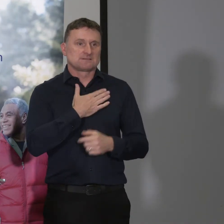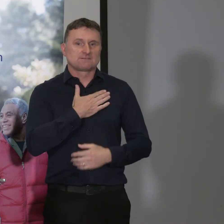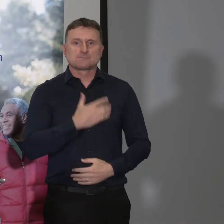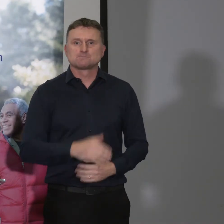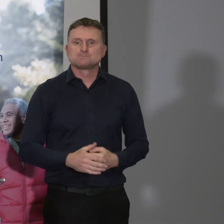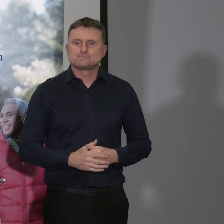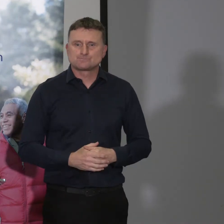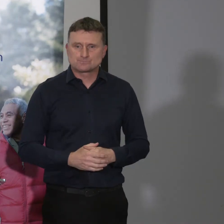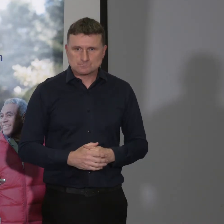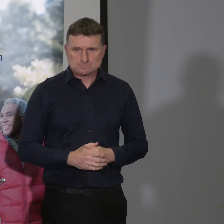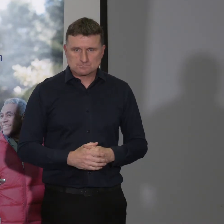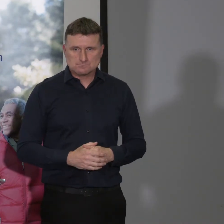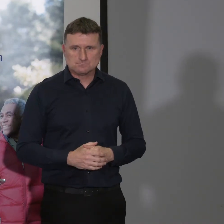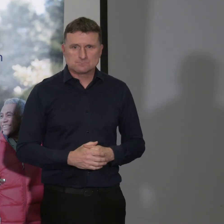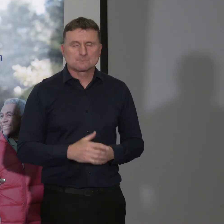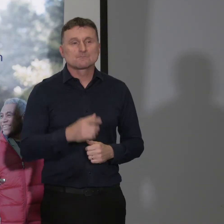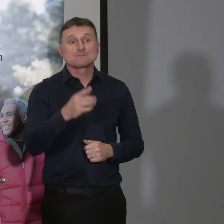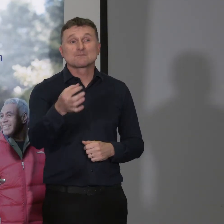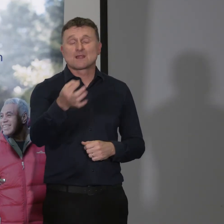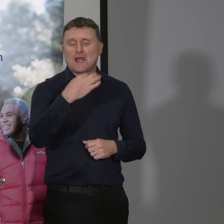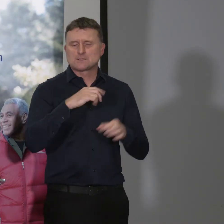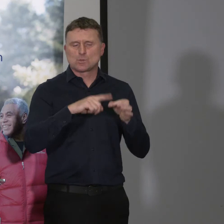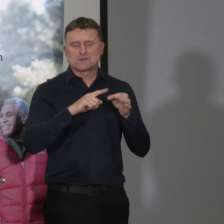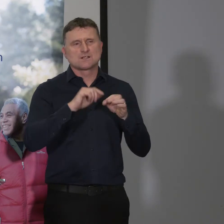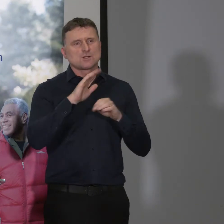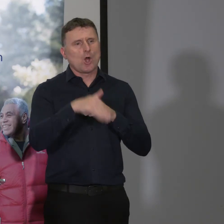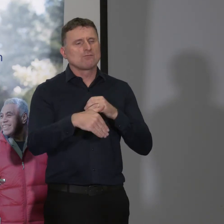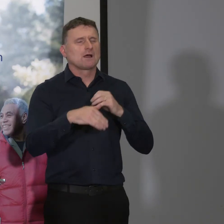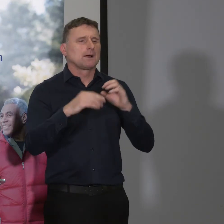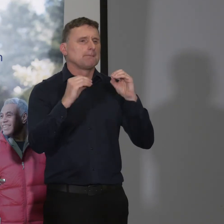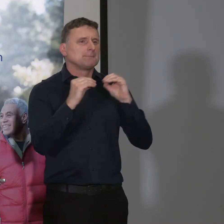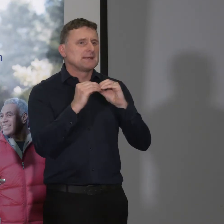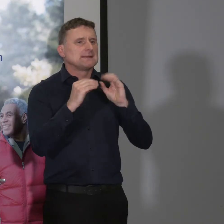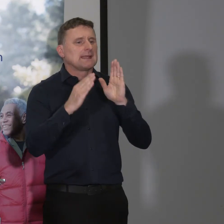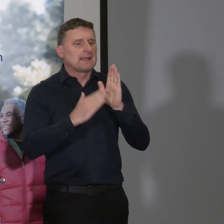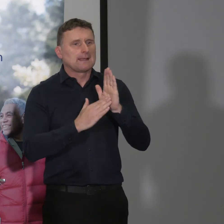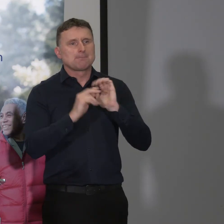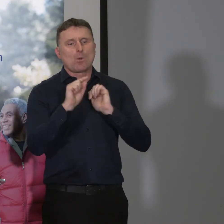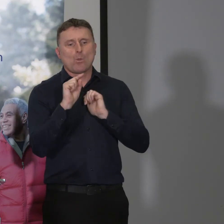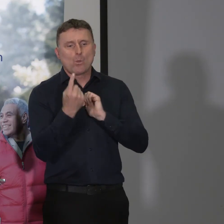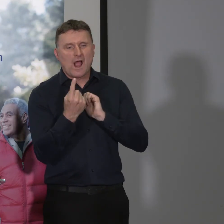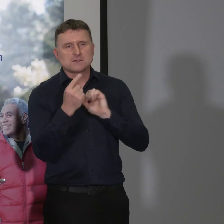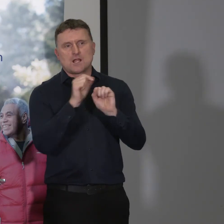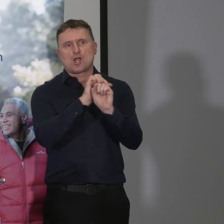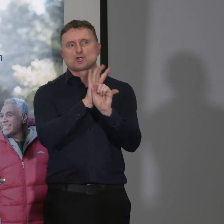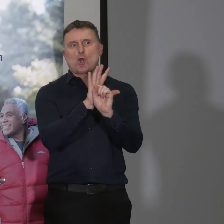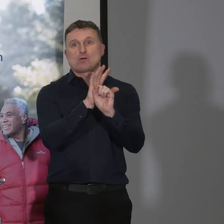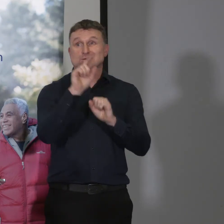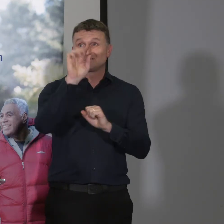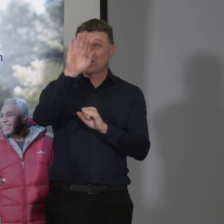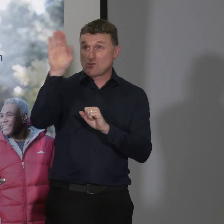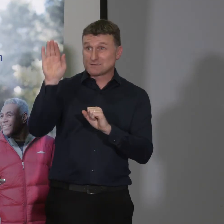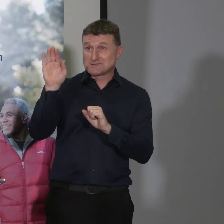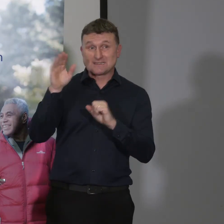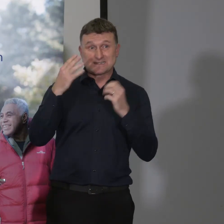good idea. She was like there was a story this morning about the new varied overseas, do you know anything about that or whether it's in New